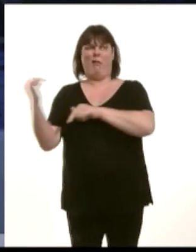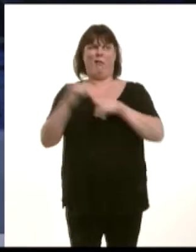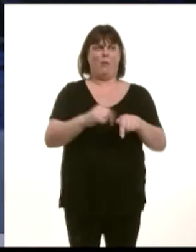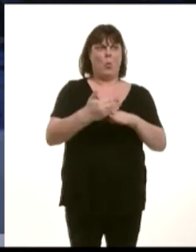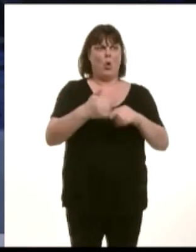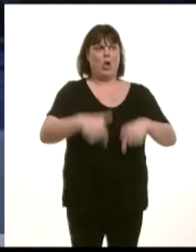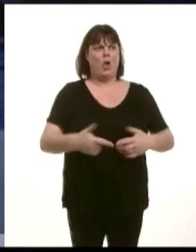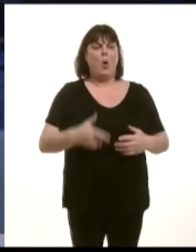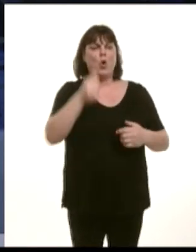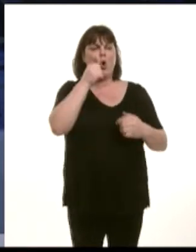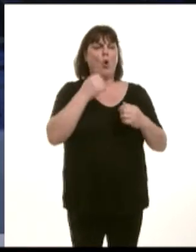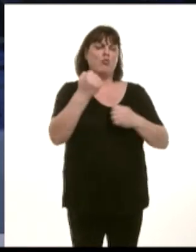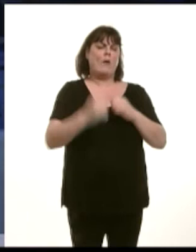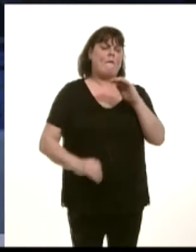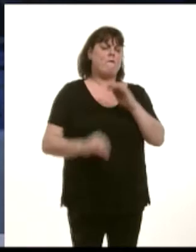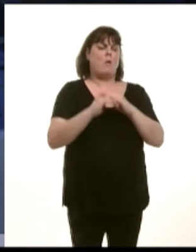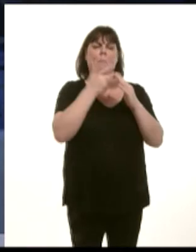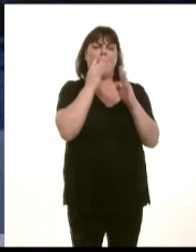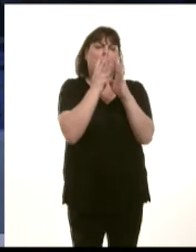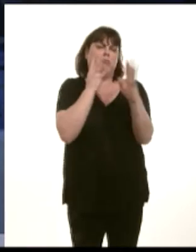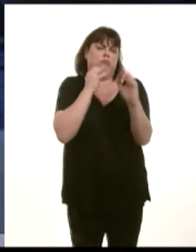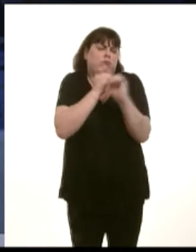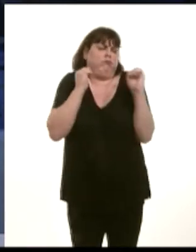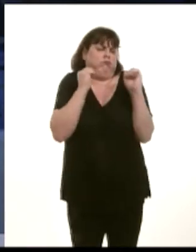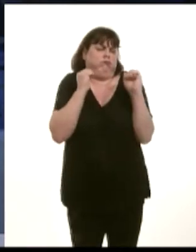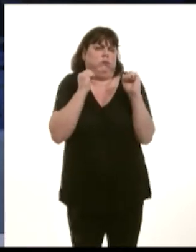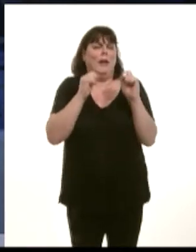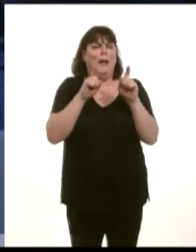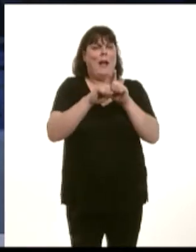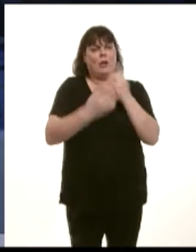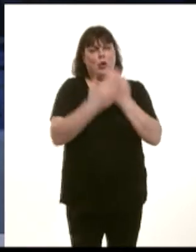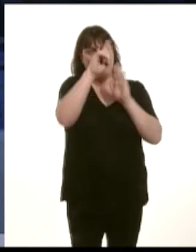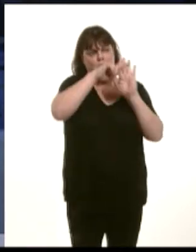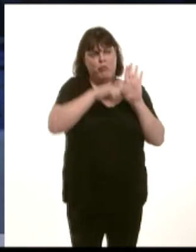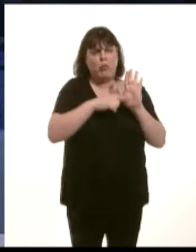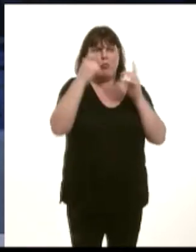obviously, in 2018, new legislation will come in that will make some of our rolling stock